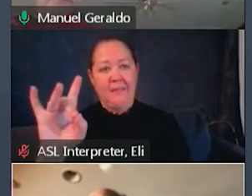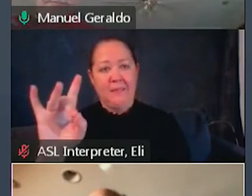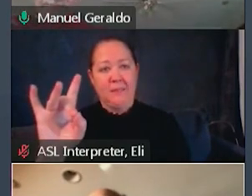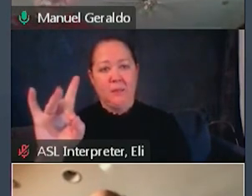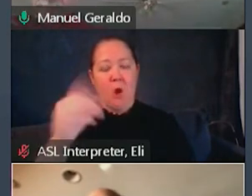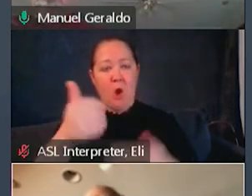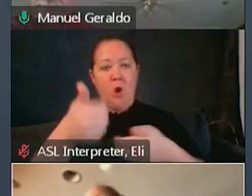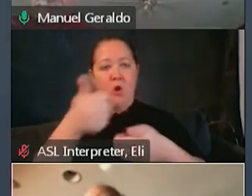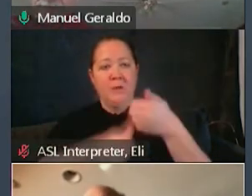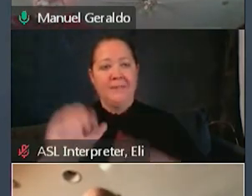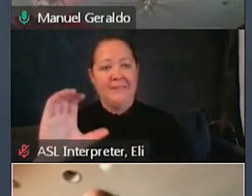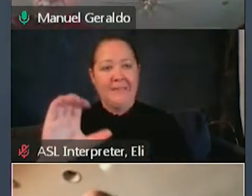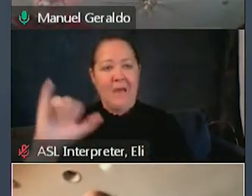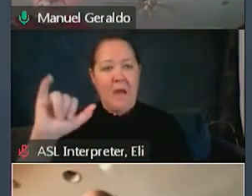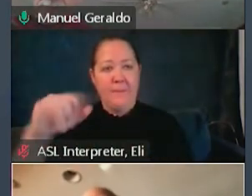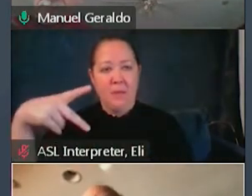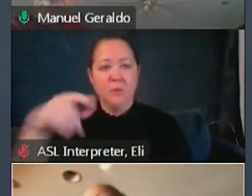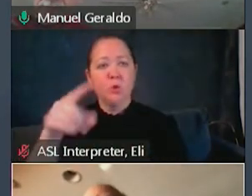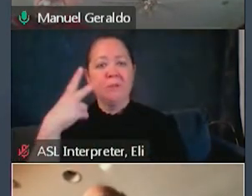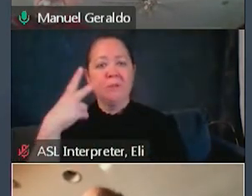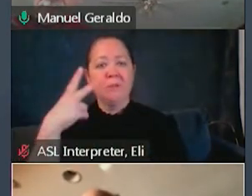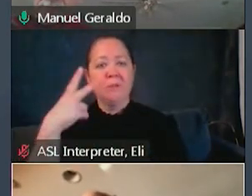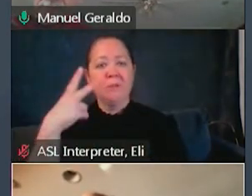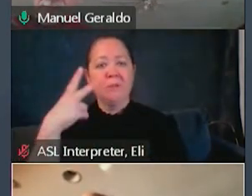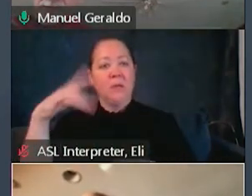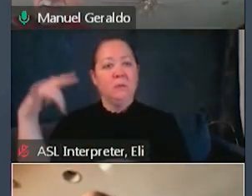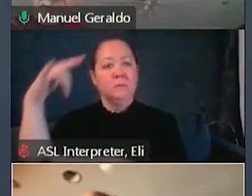So the area of photo that you see here shows the location of the existing facility.